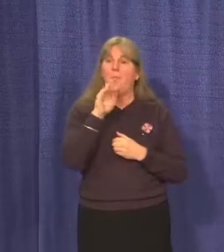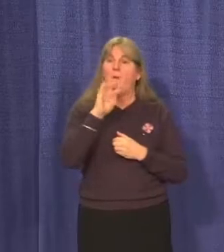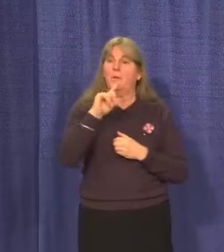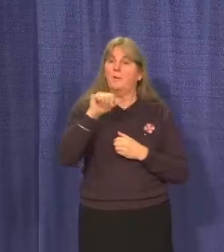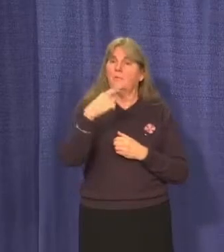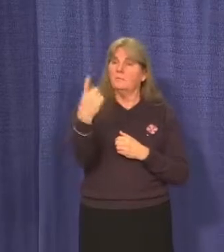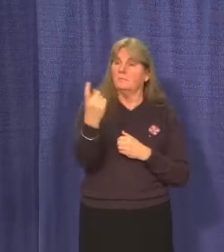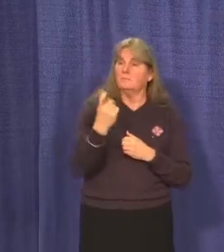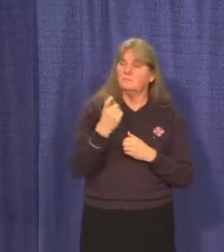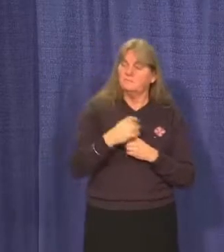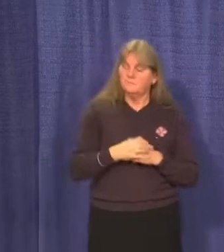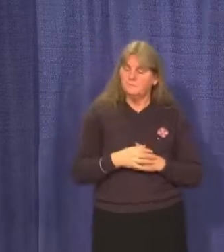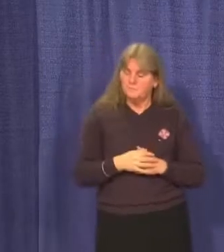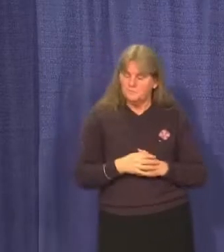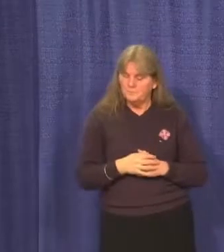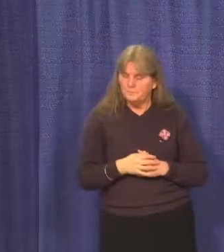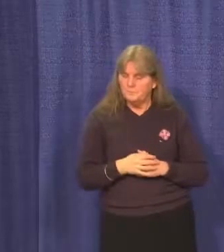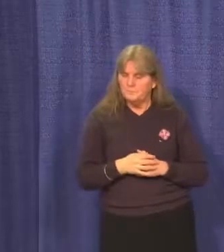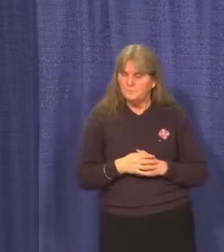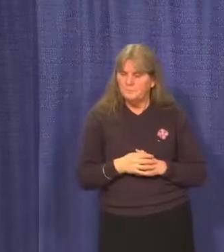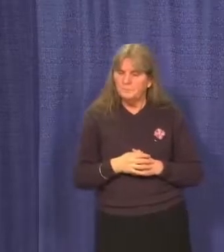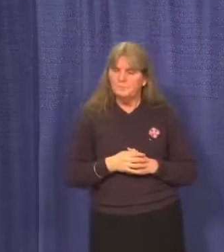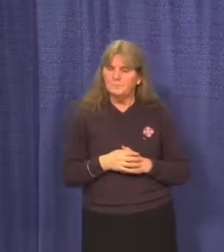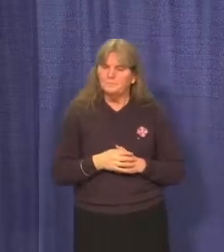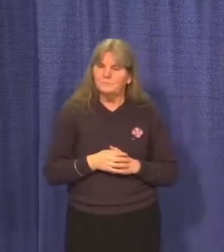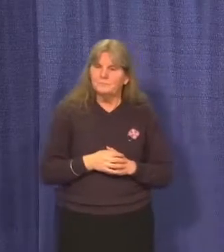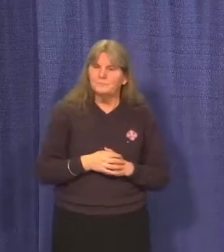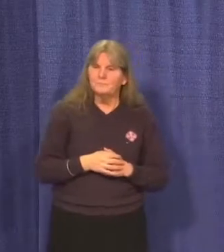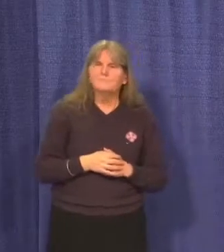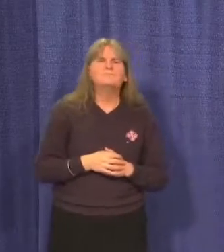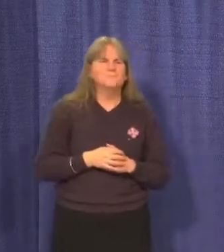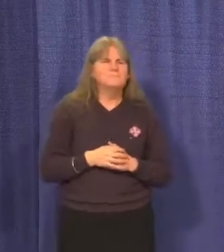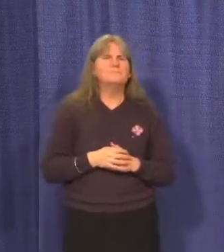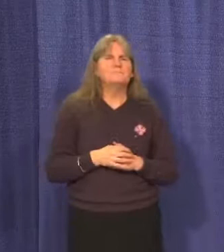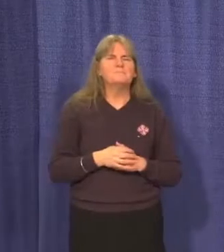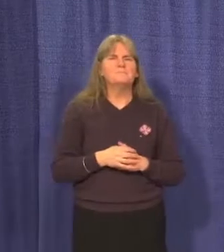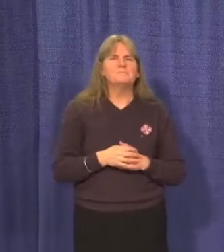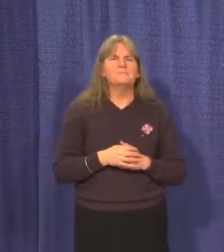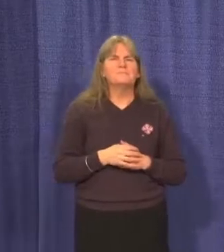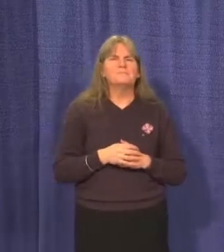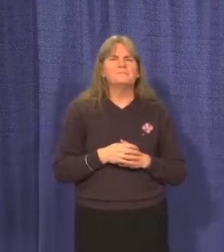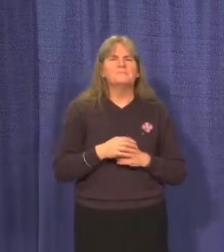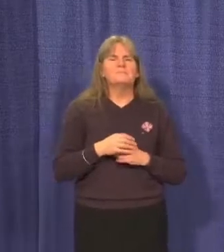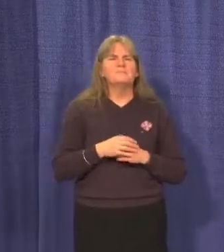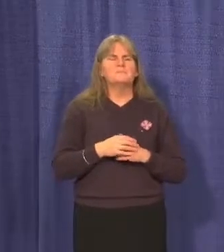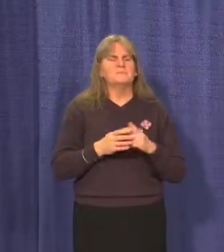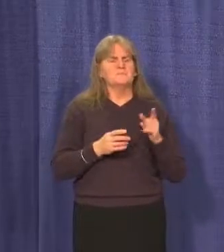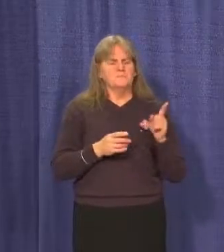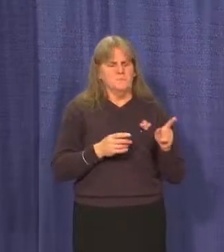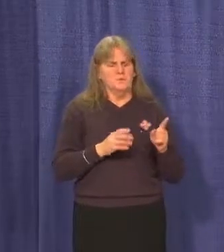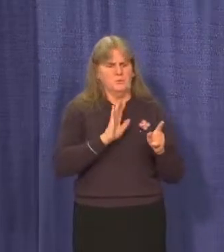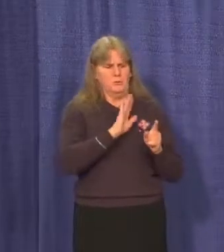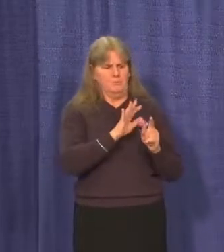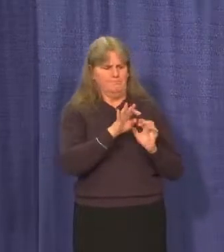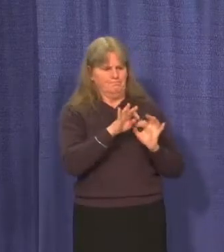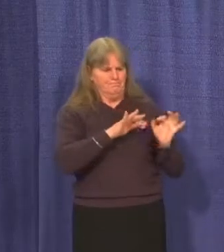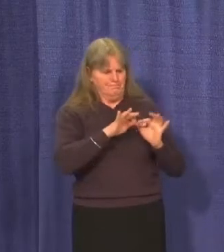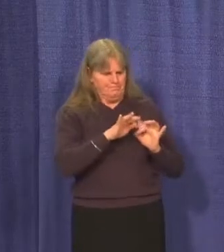Follow-up? Reporter: Yes, with all